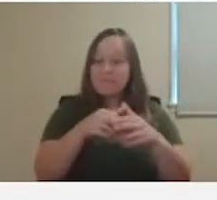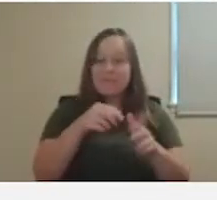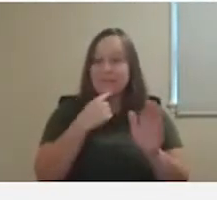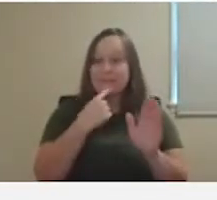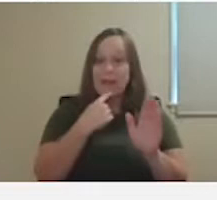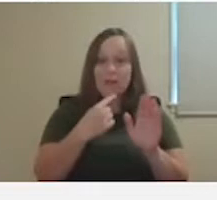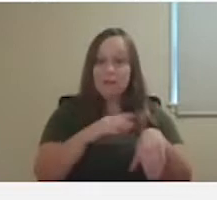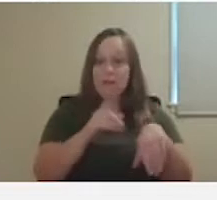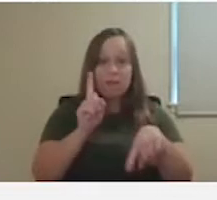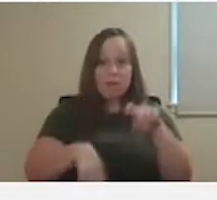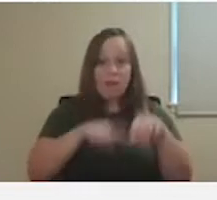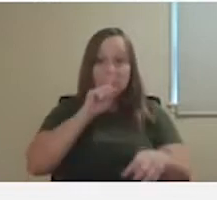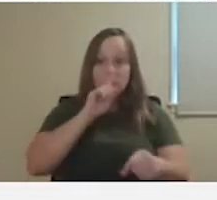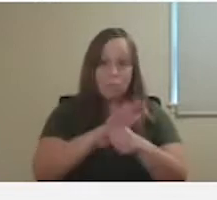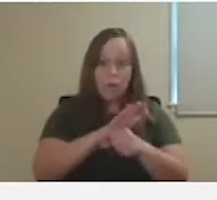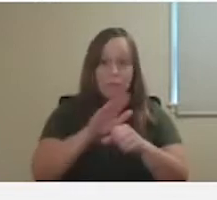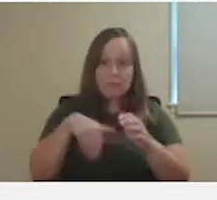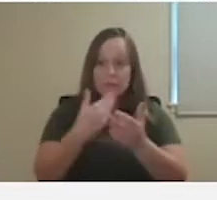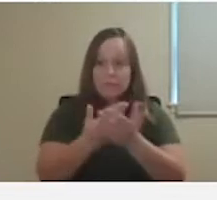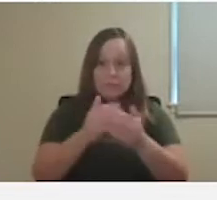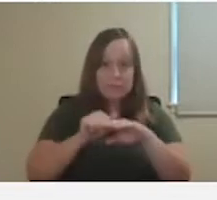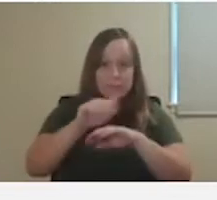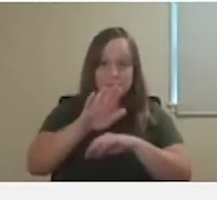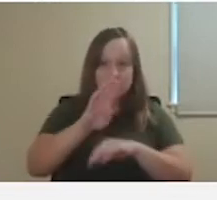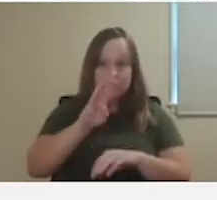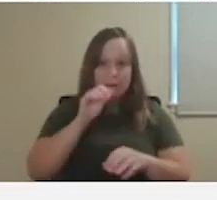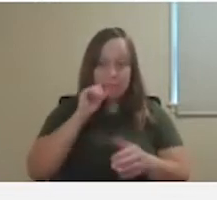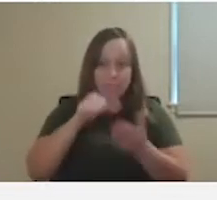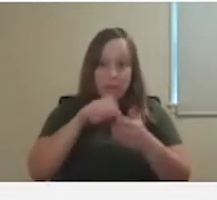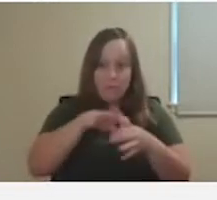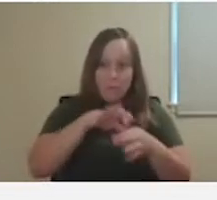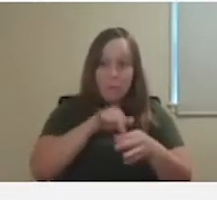cannot guarantee delivery of a ballot that is requested less